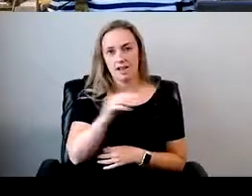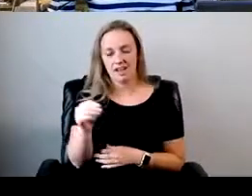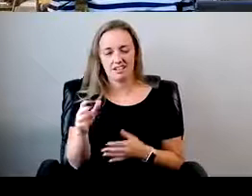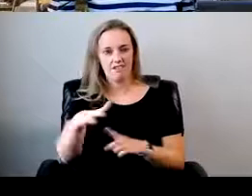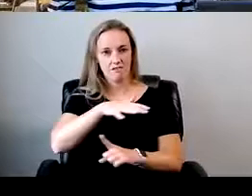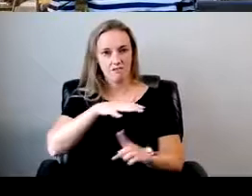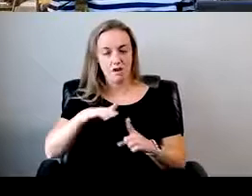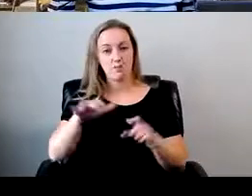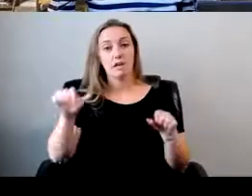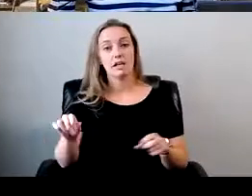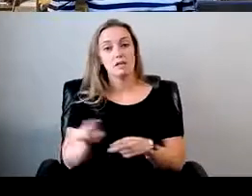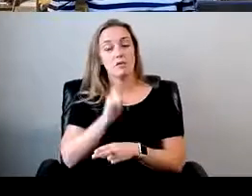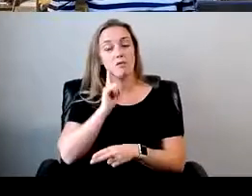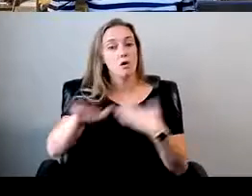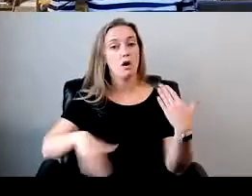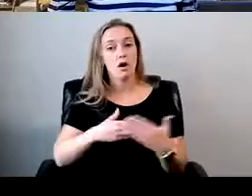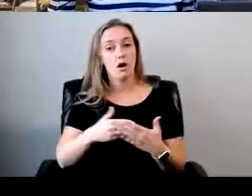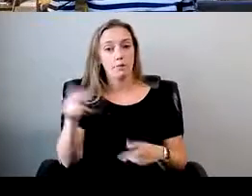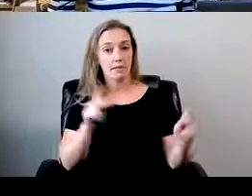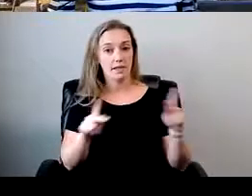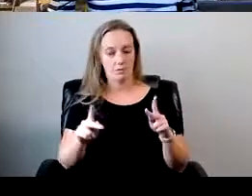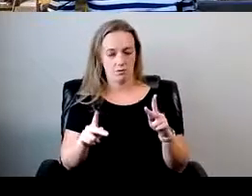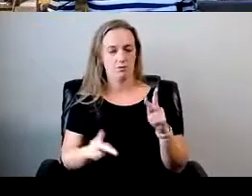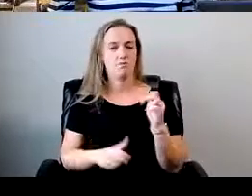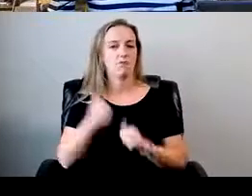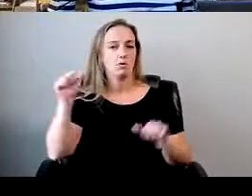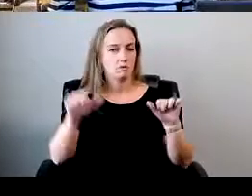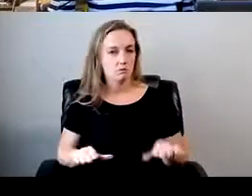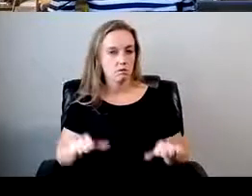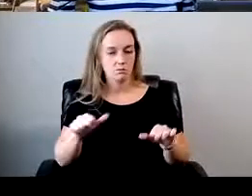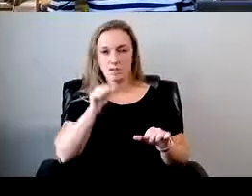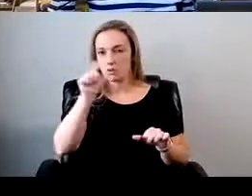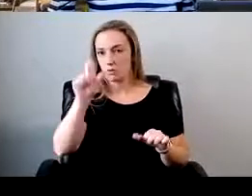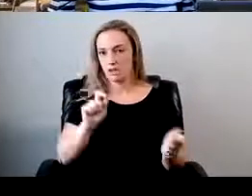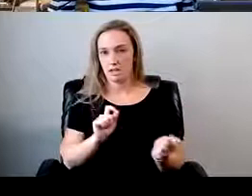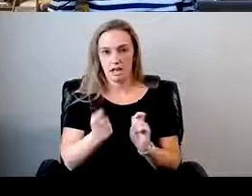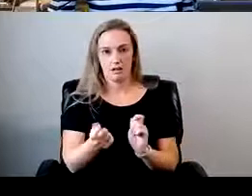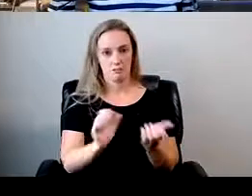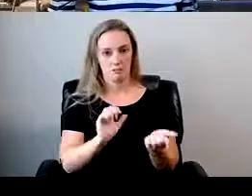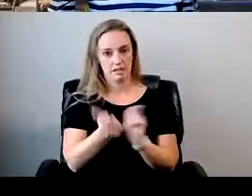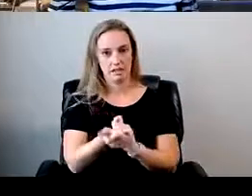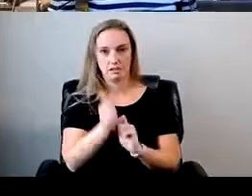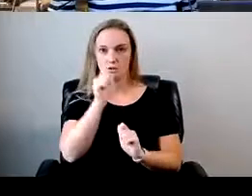to the greatest extent possible without the need for adaptation or specialized design.